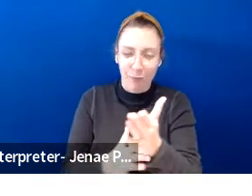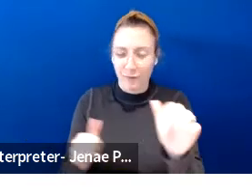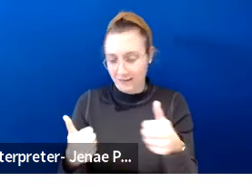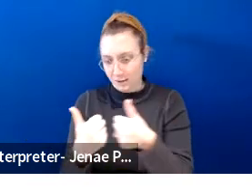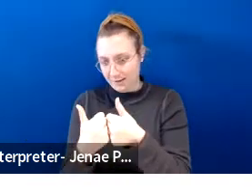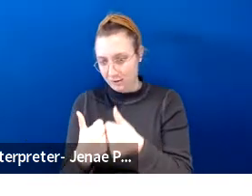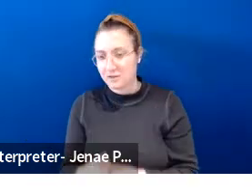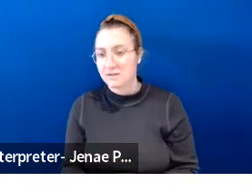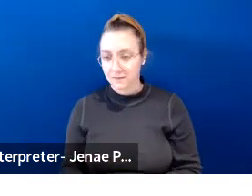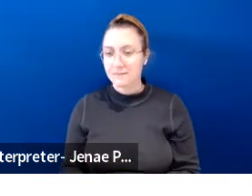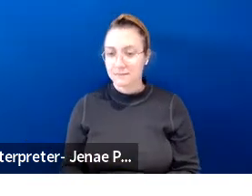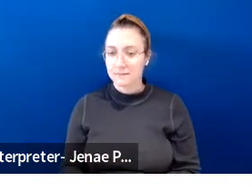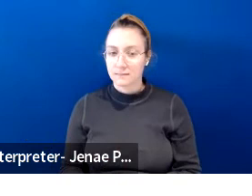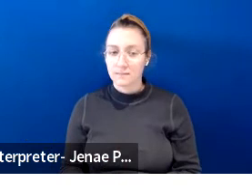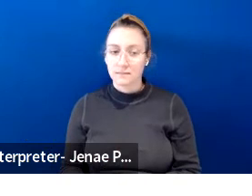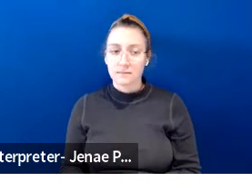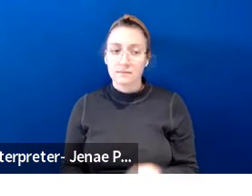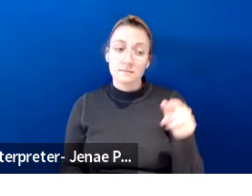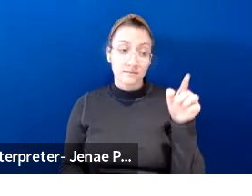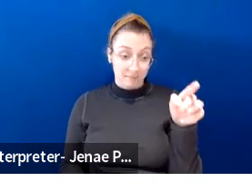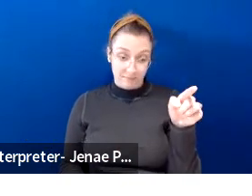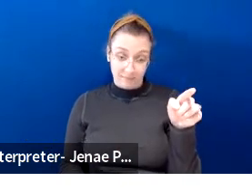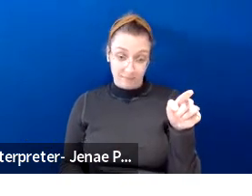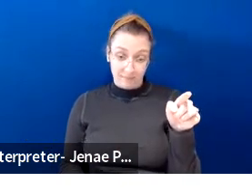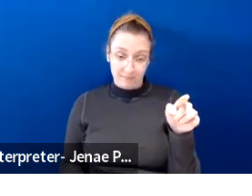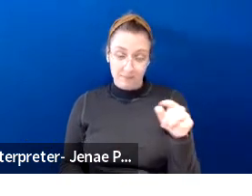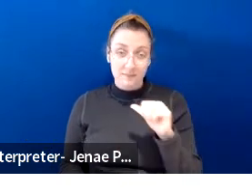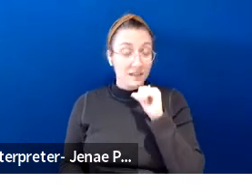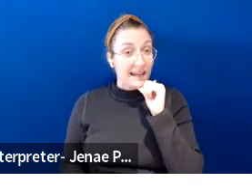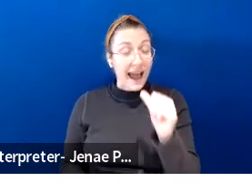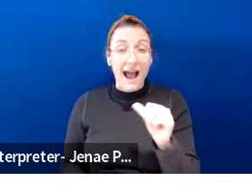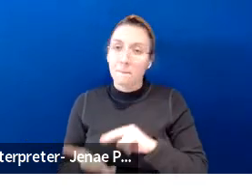And willpower is not necessarily being positive all the time. Right.